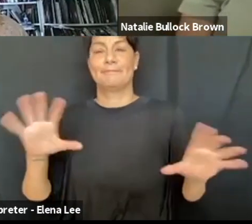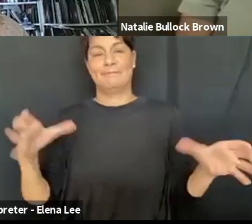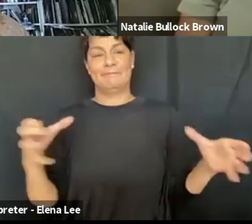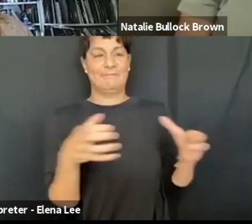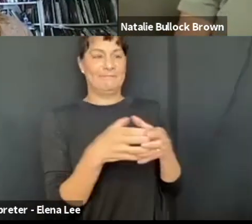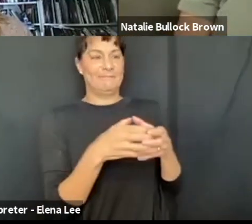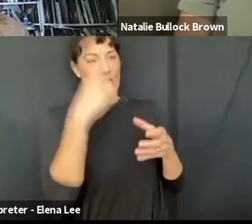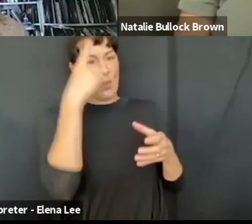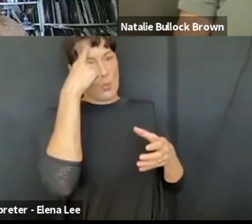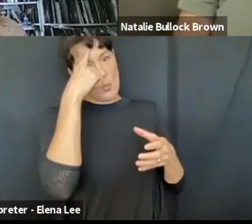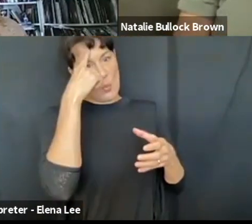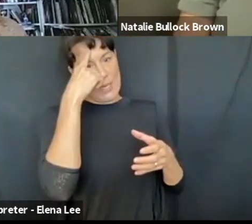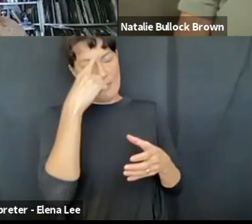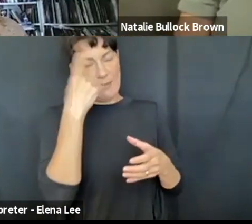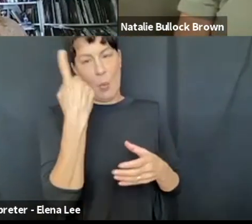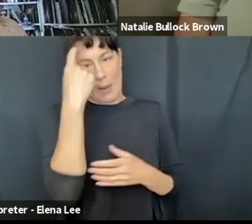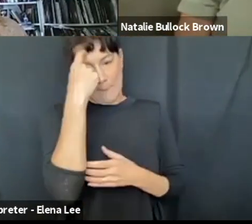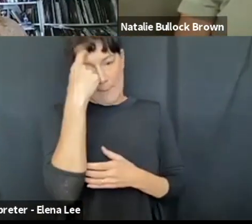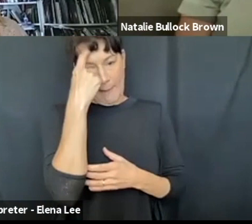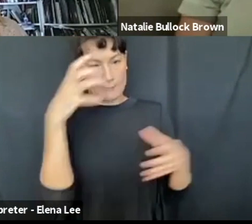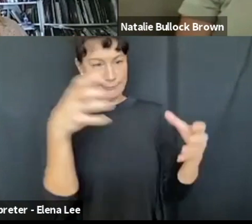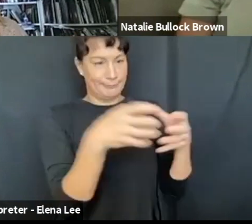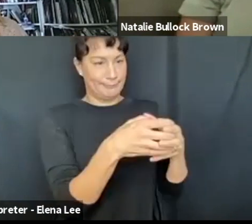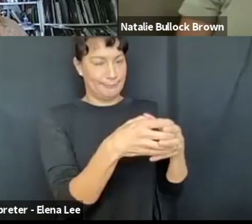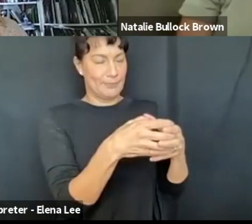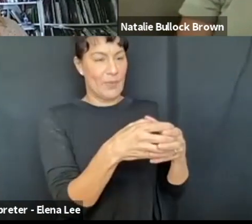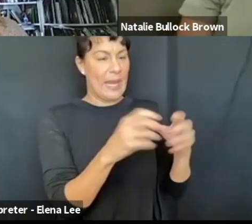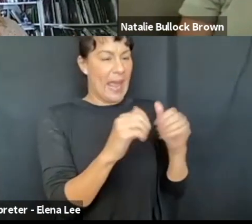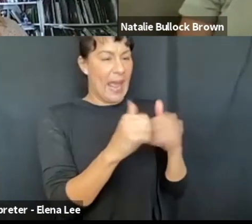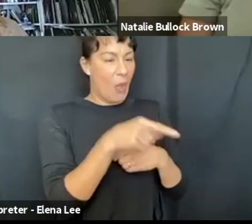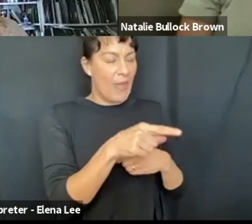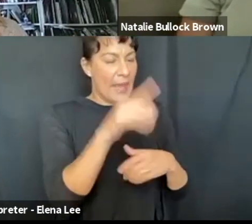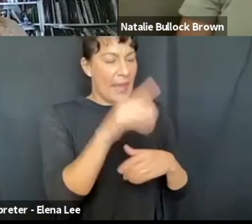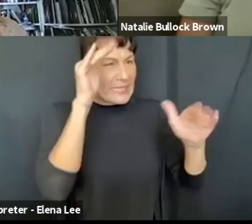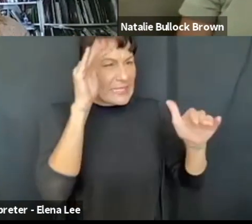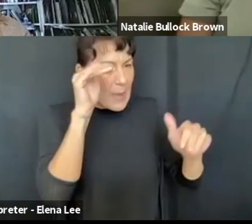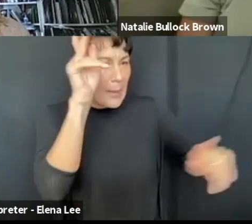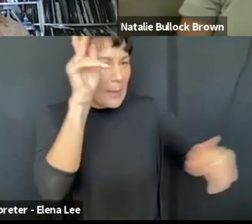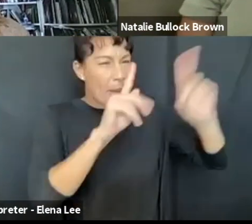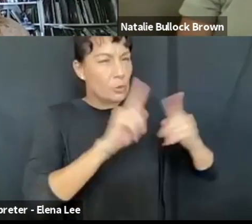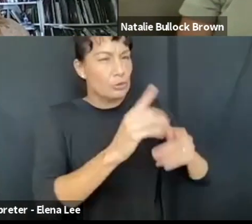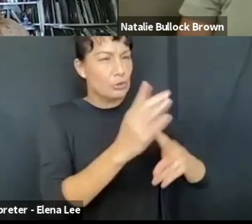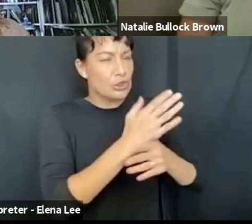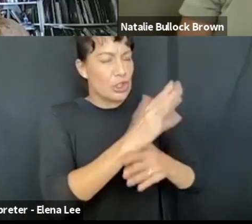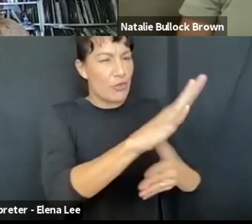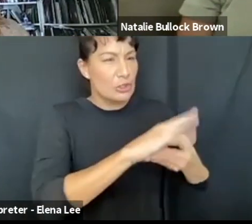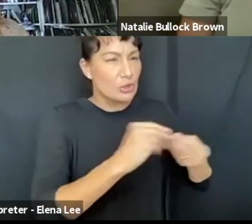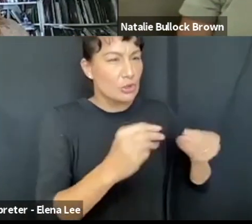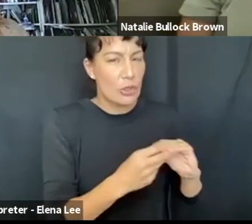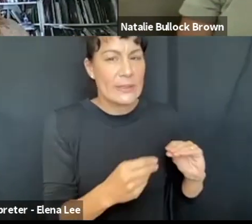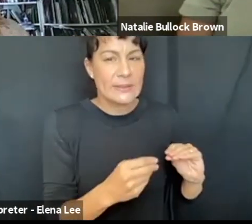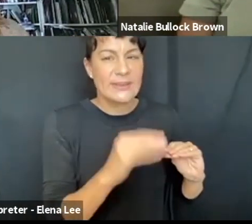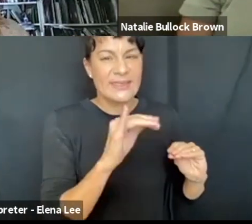in the way that it extracts and expects people to give over their stories. And all of that is an active conversation